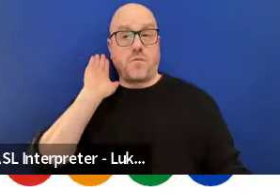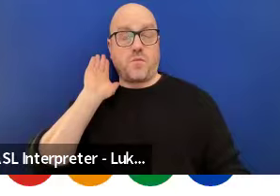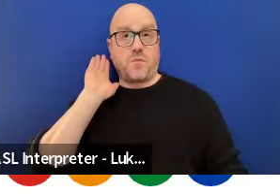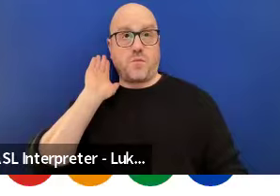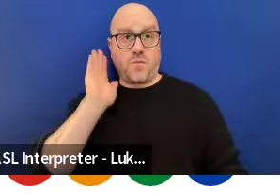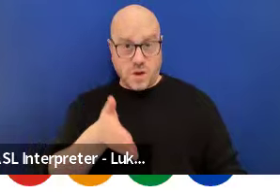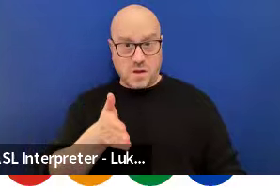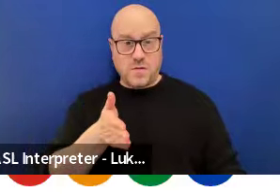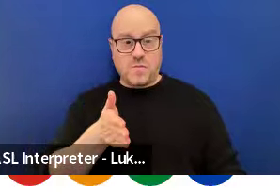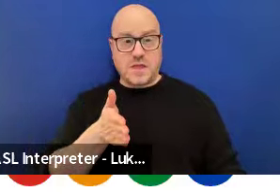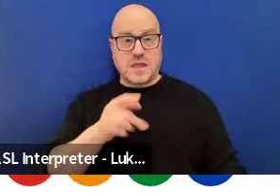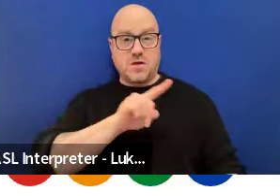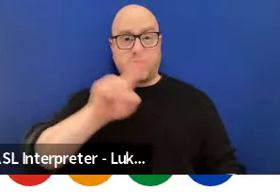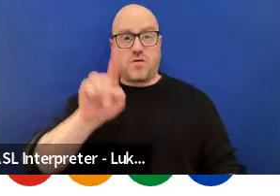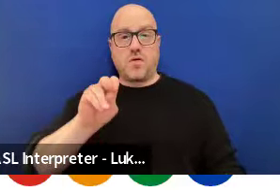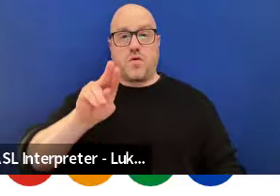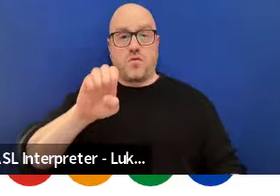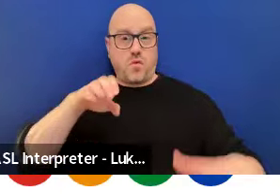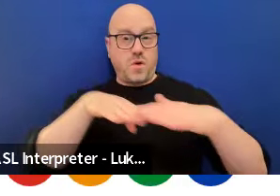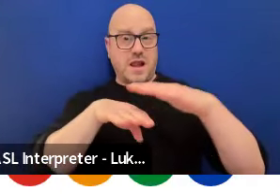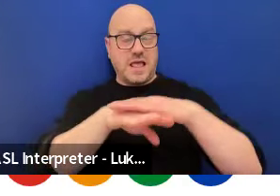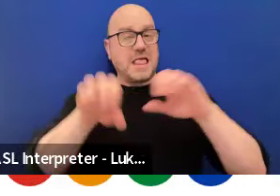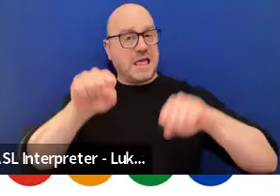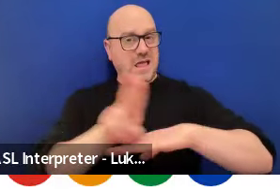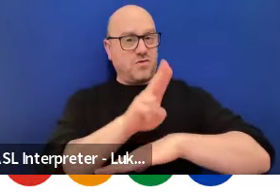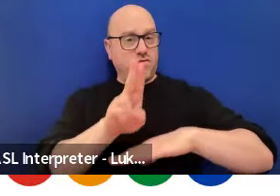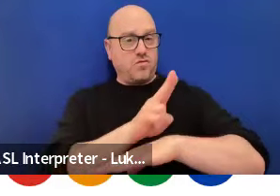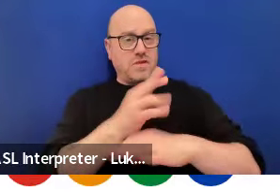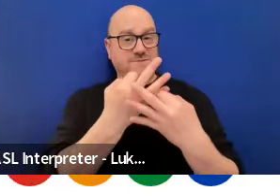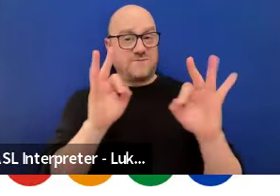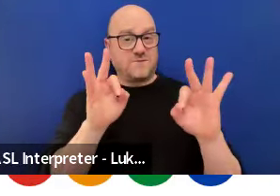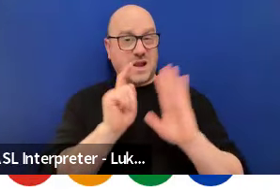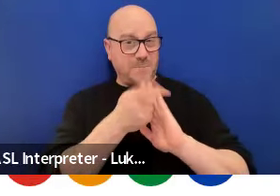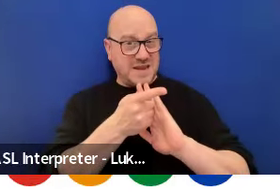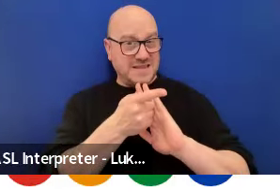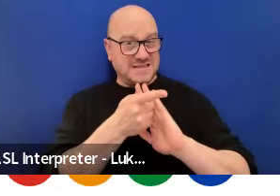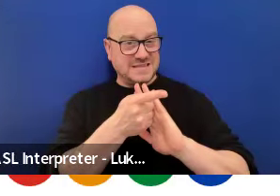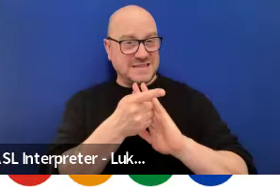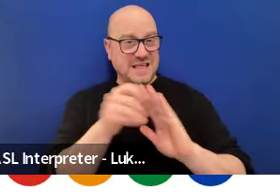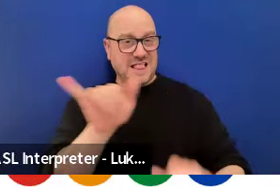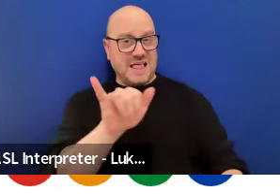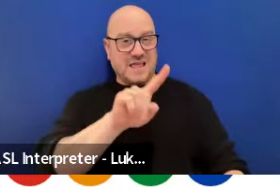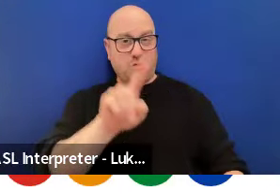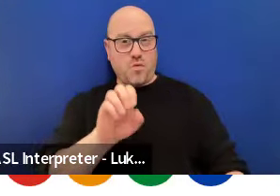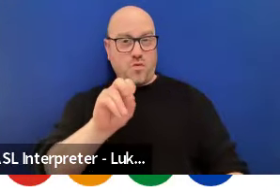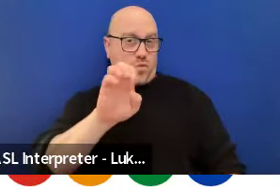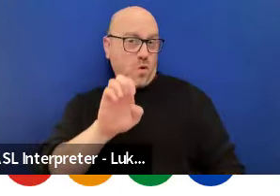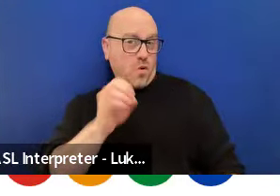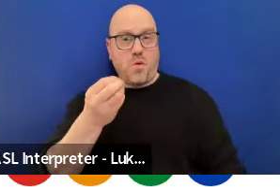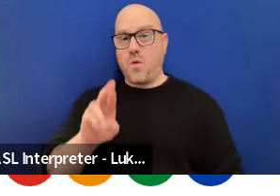FOLLOW-UP TO THAT. MBTA WILL BE -- IT WILL BE ZONE ACCESS THAT WE'LL BE ABLE TO USE IT AS FREE MINUTES.